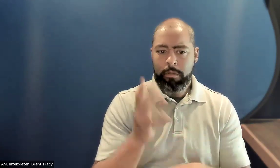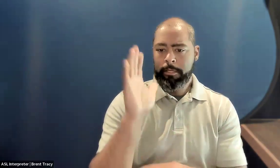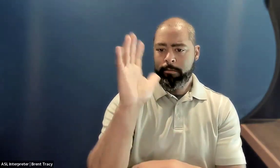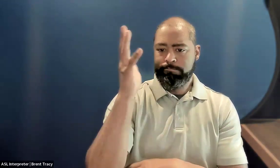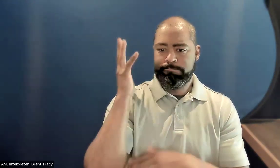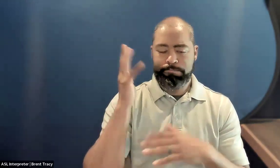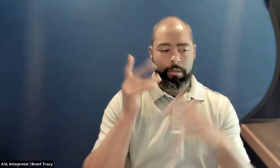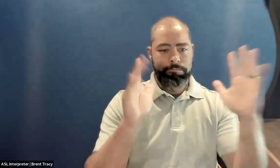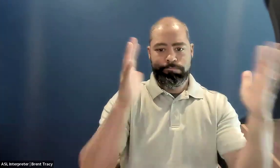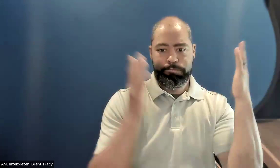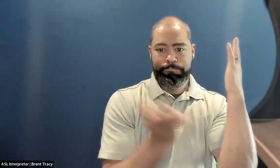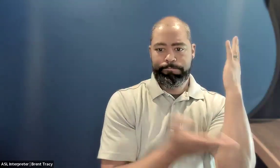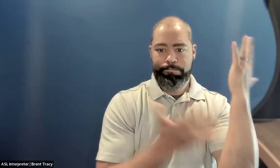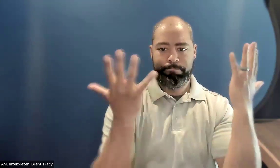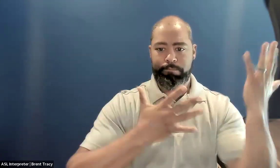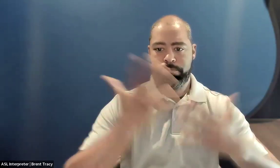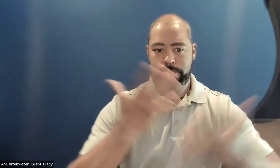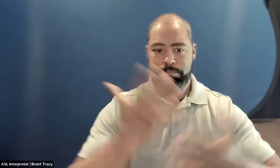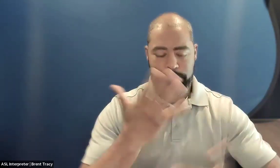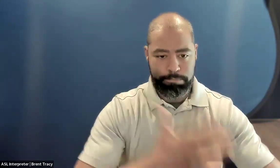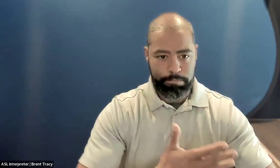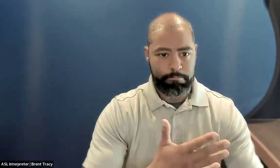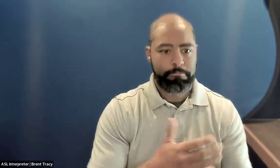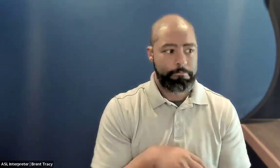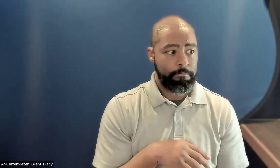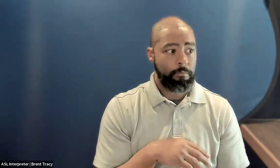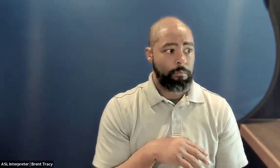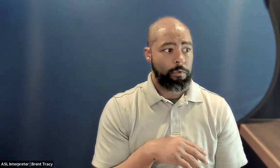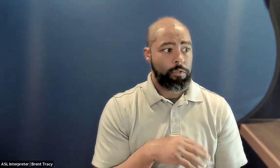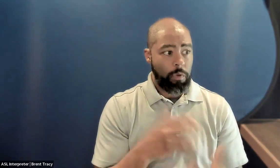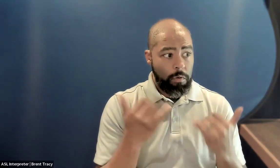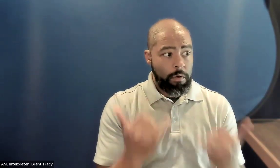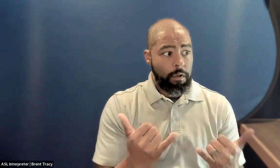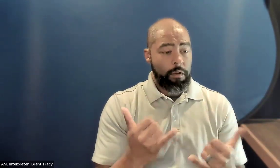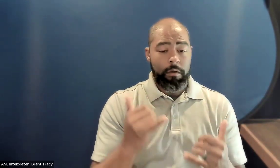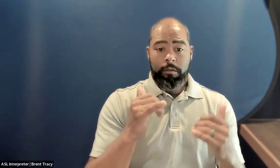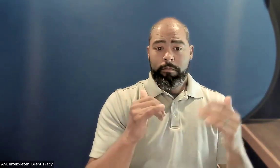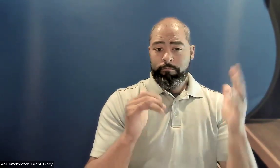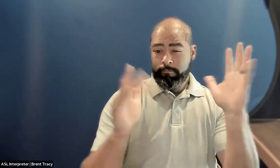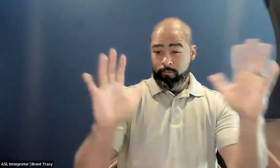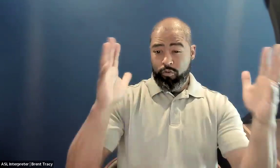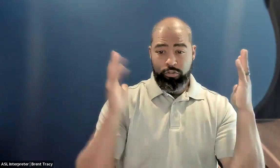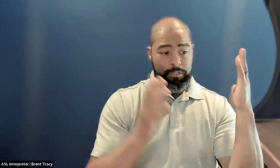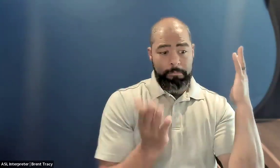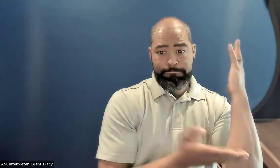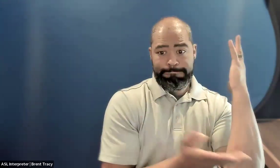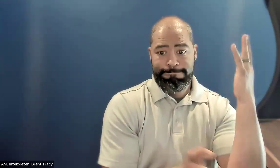with respect to forest clearing and particularly what's referenced as natural and working lands.